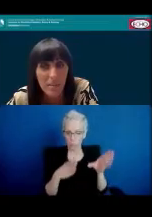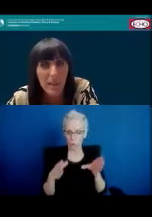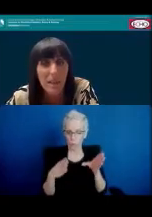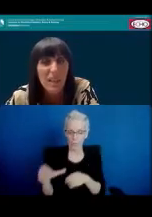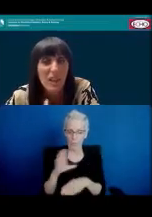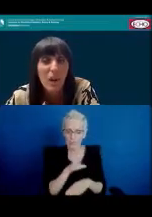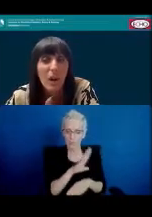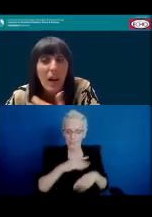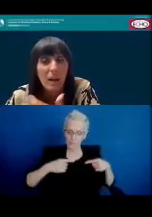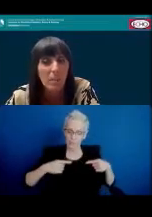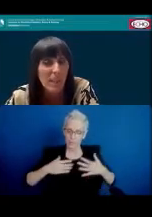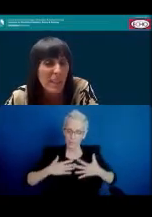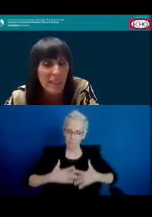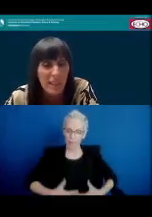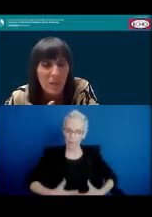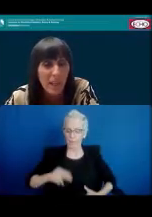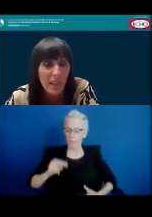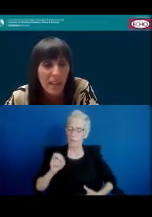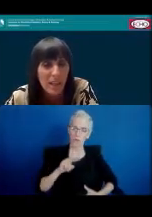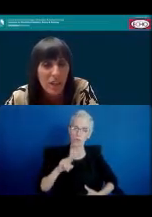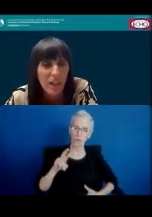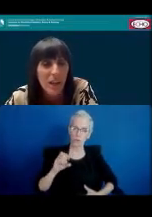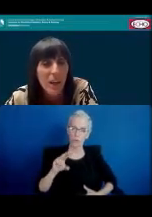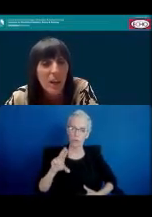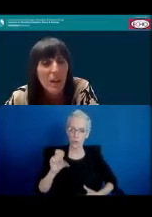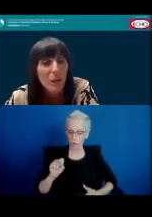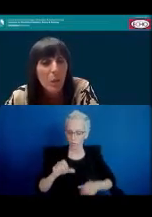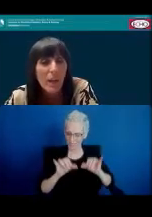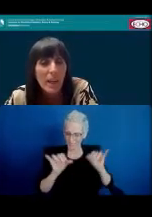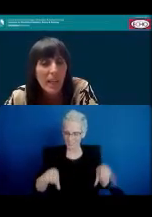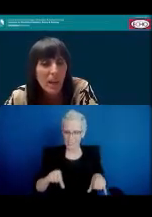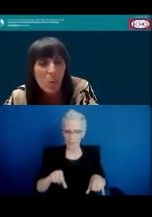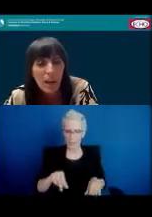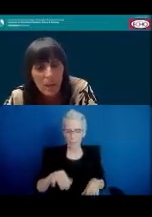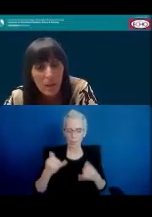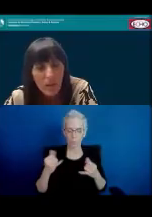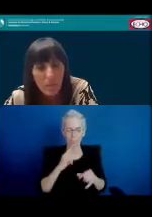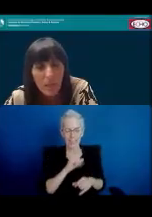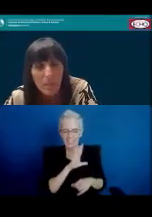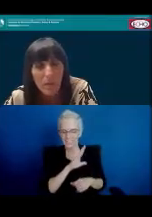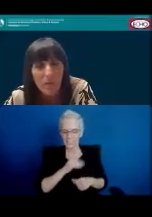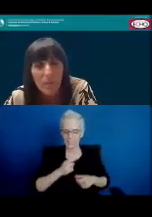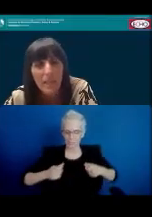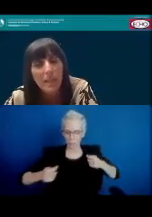He's play as his regulation. So we he wants those big movements,